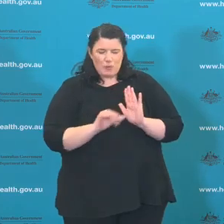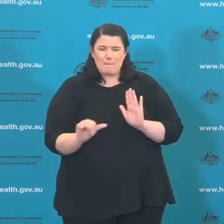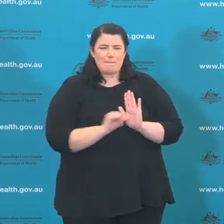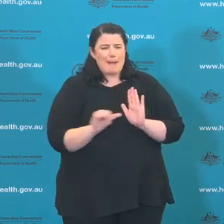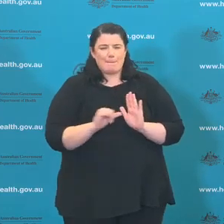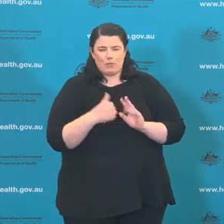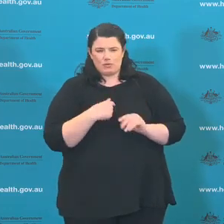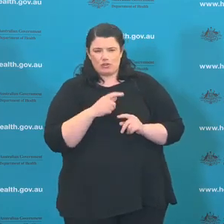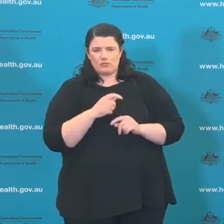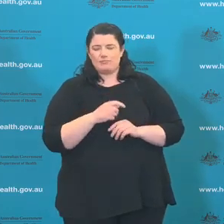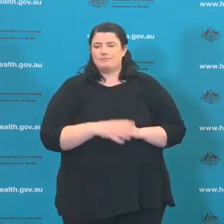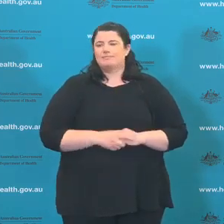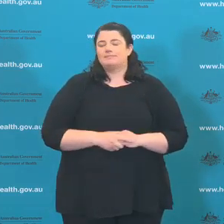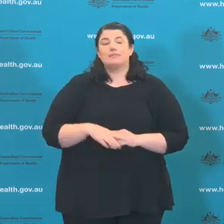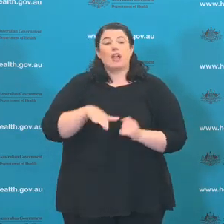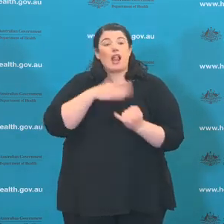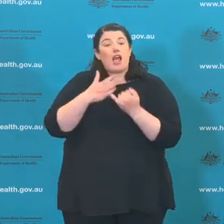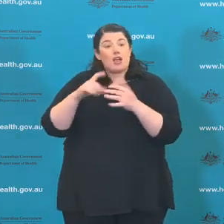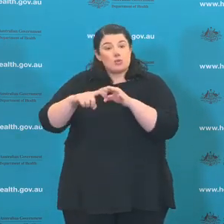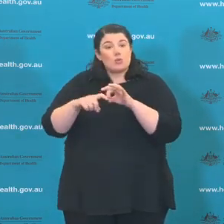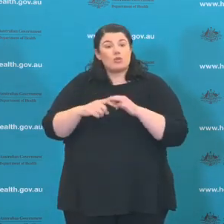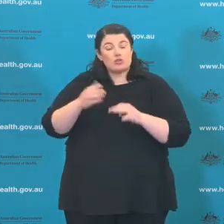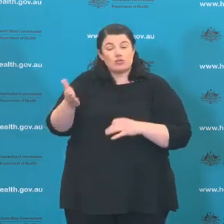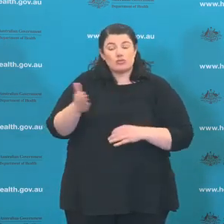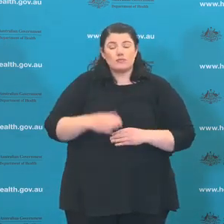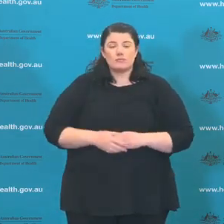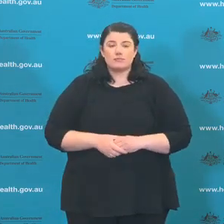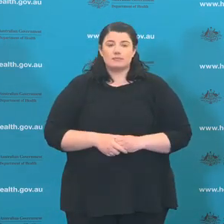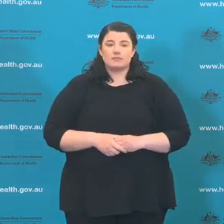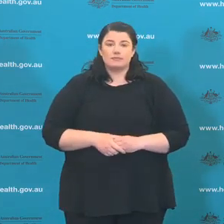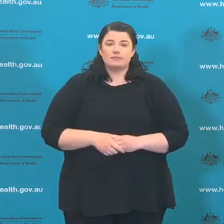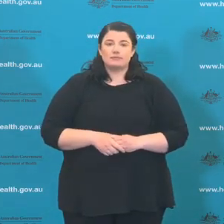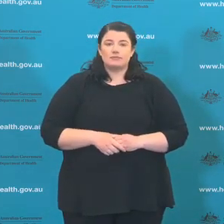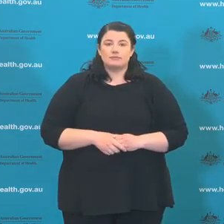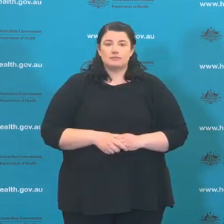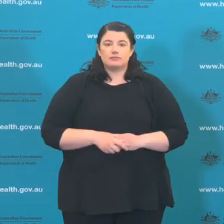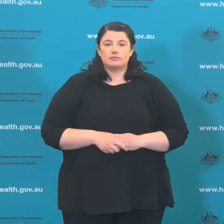Reporter: Just finally how much attention do you give to other parts of the world